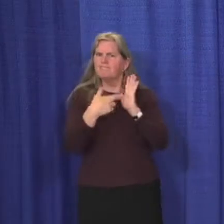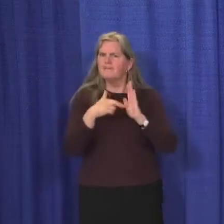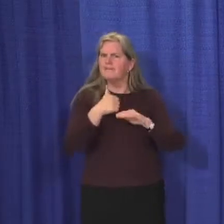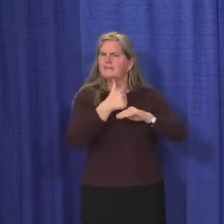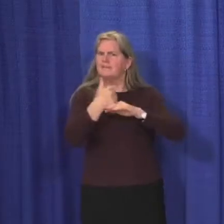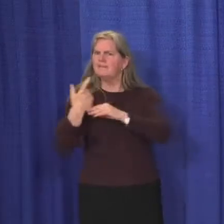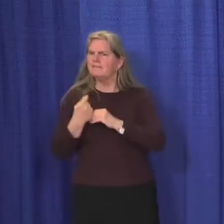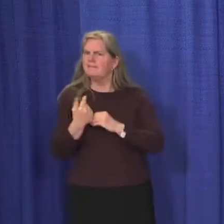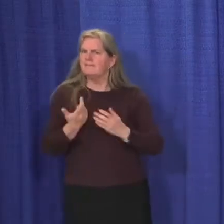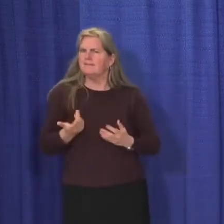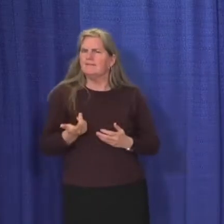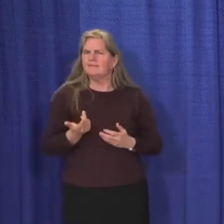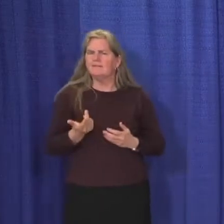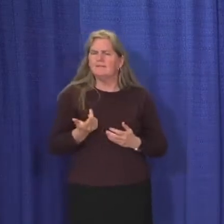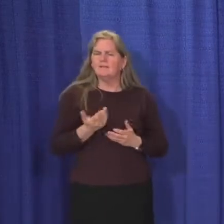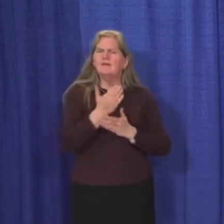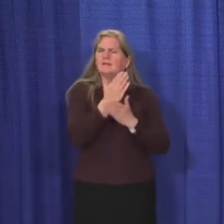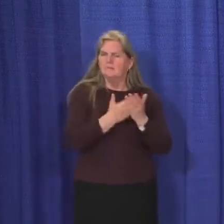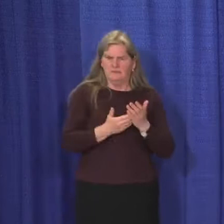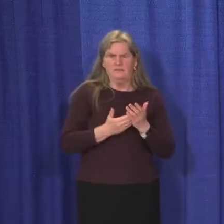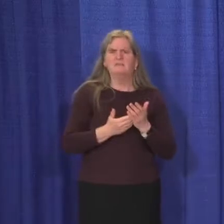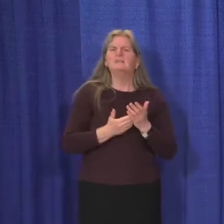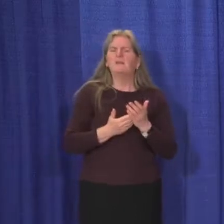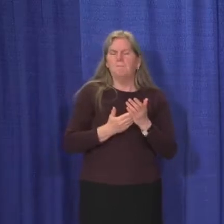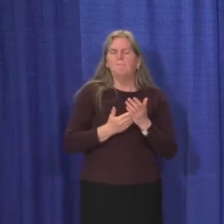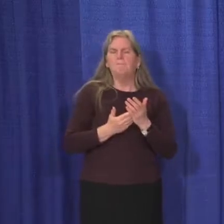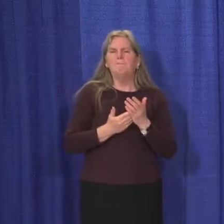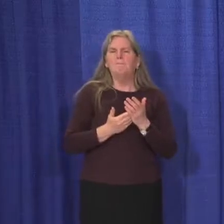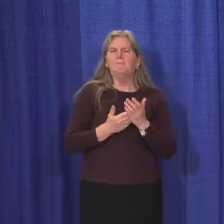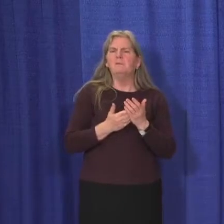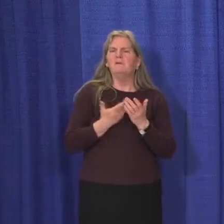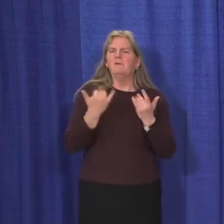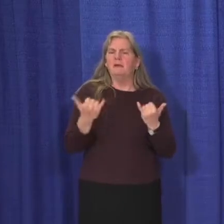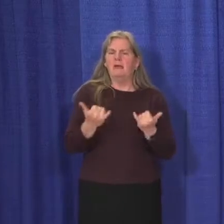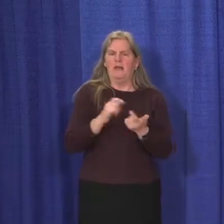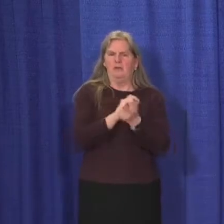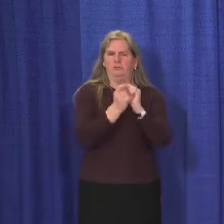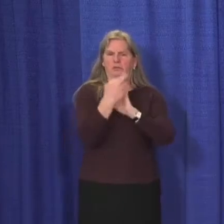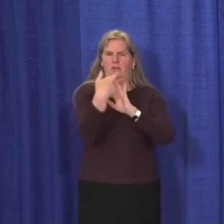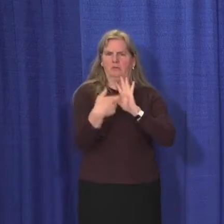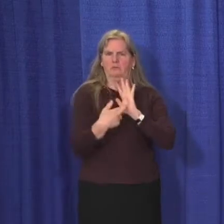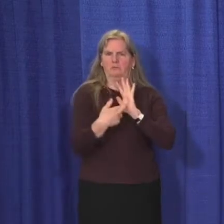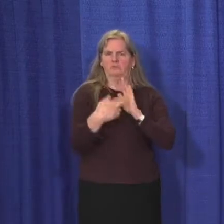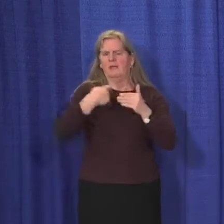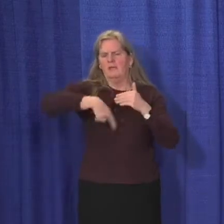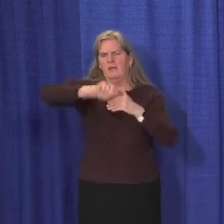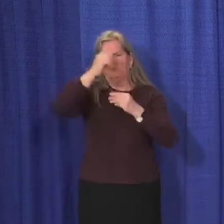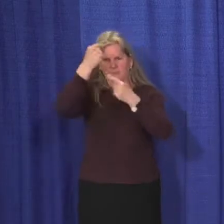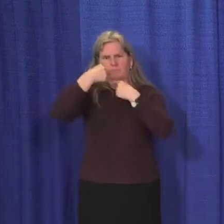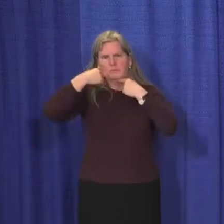developed but not all will be revised and ready by next Tuesday.